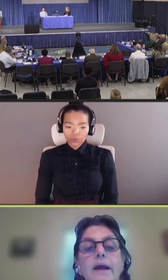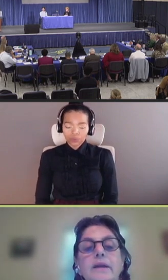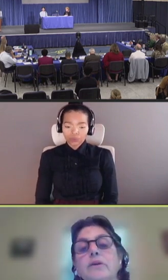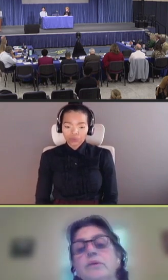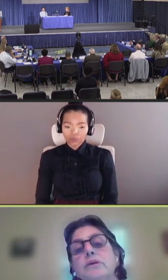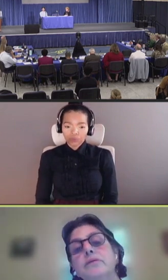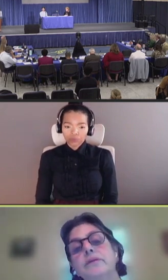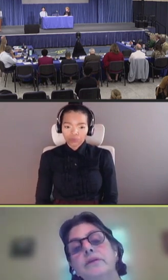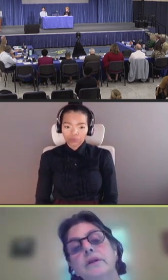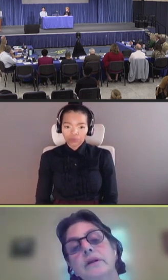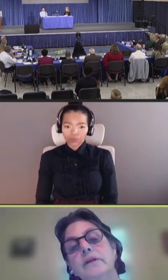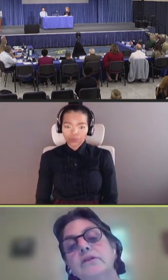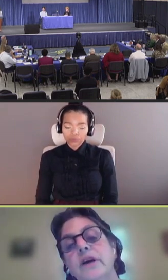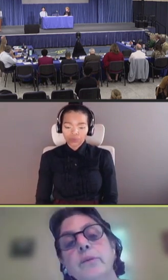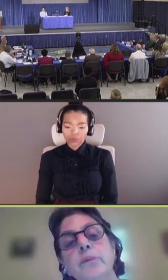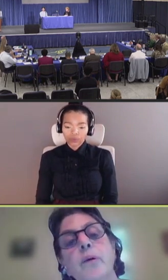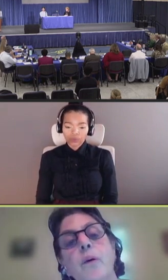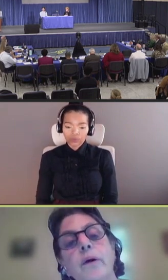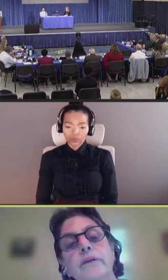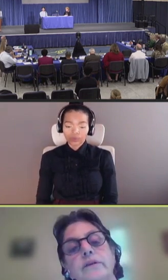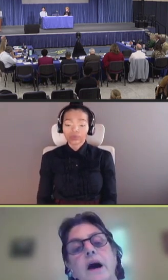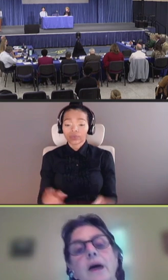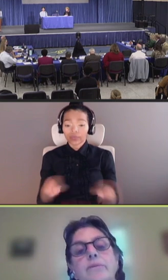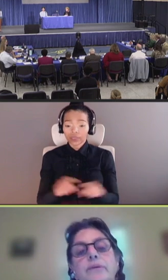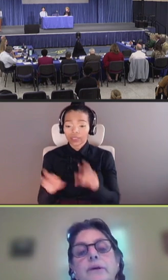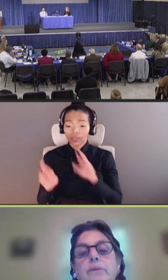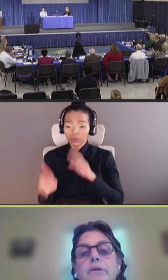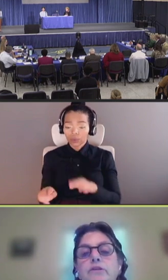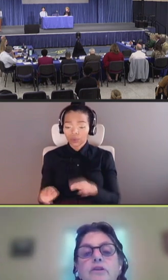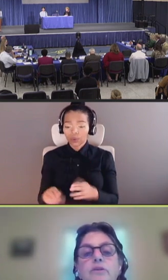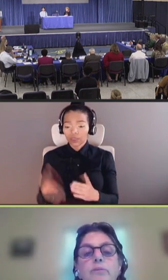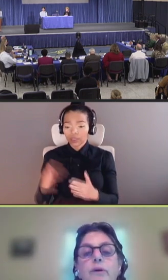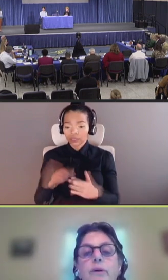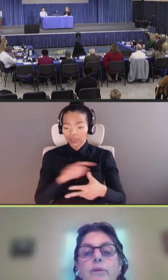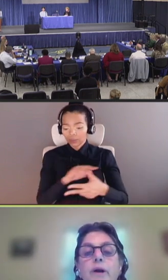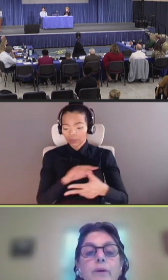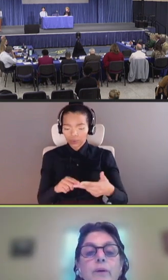In terms of -- in the same report -- the top three immunization program priorities